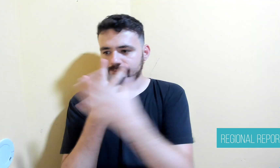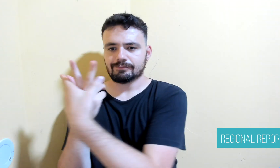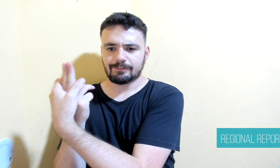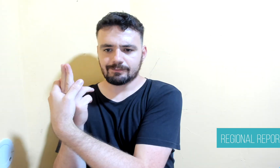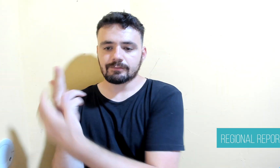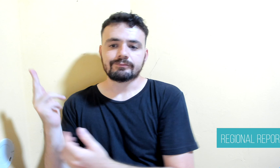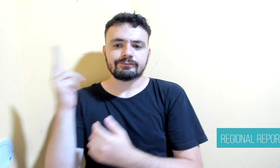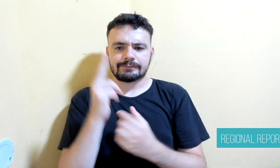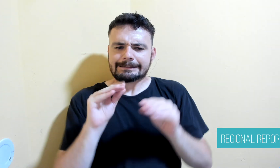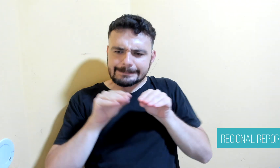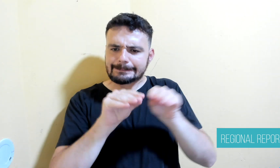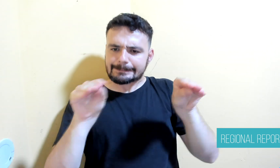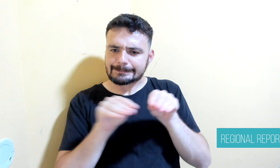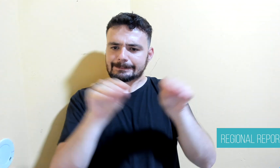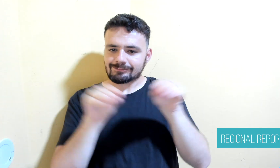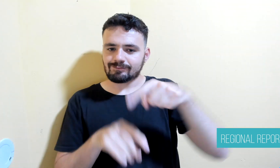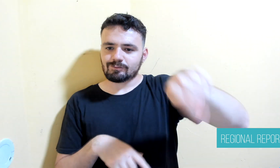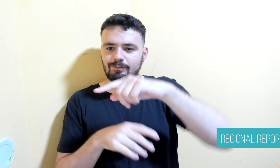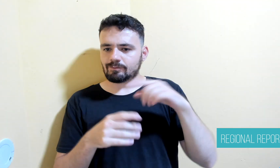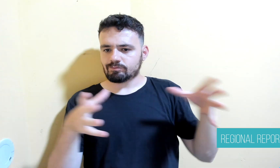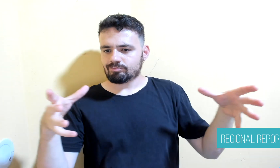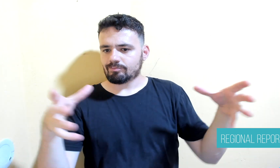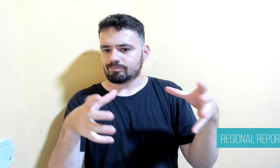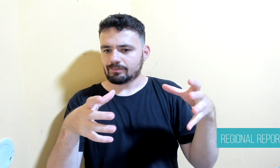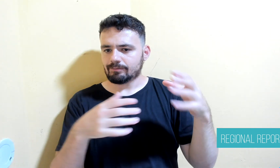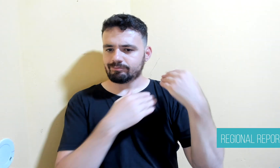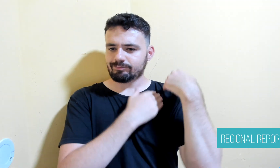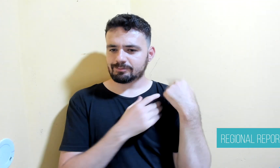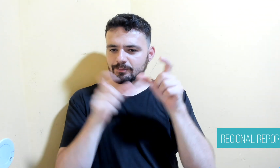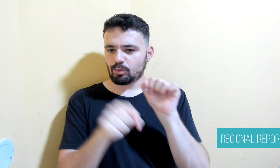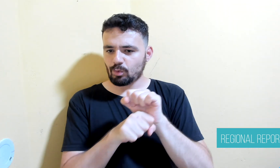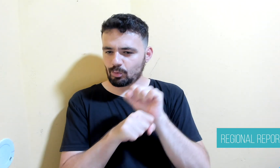in charge of the Green Squad of the PNP had as objective